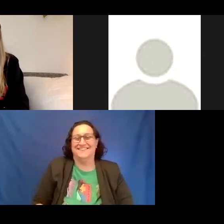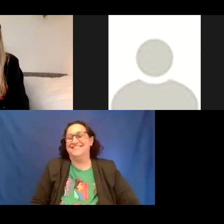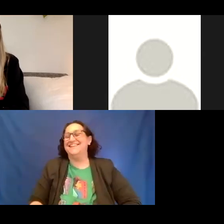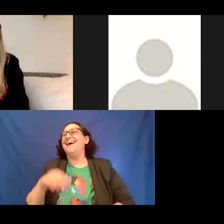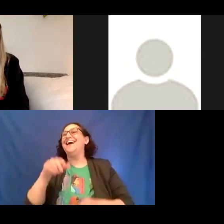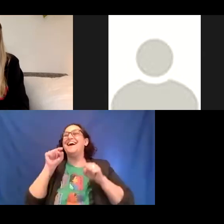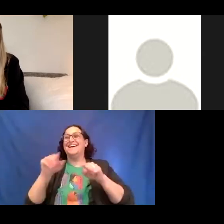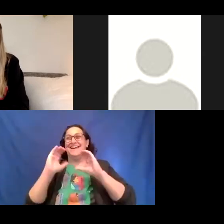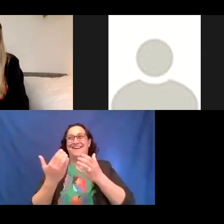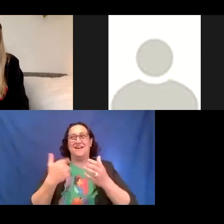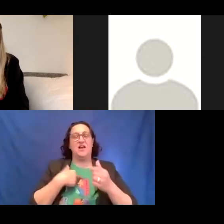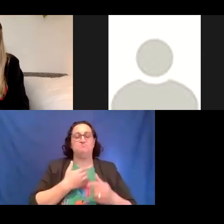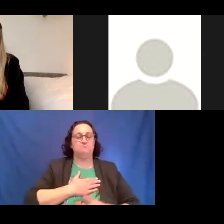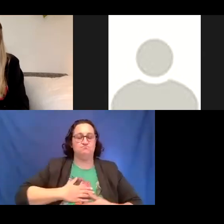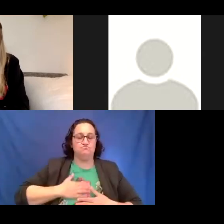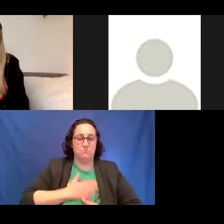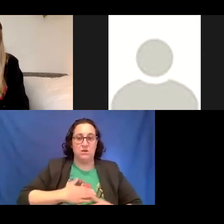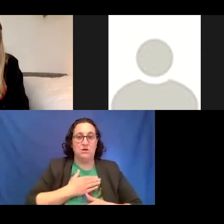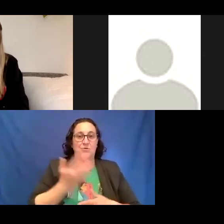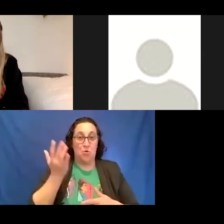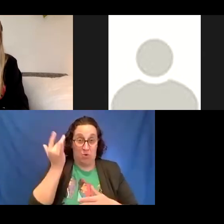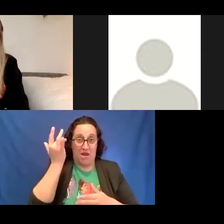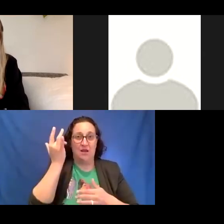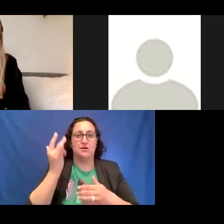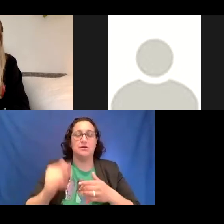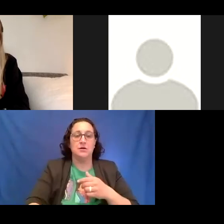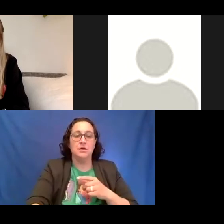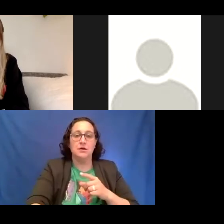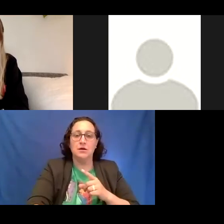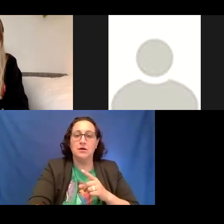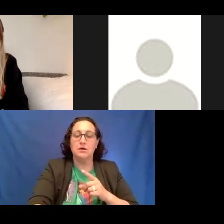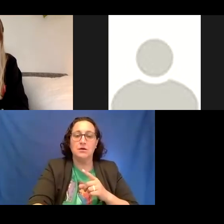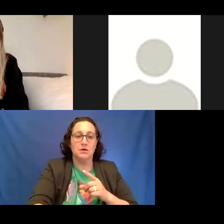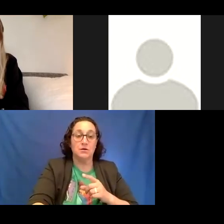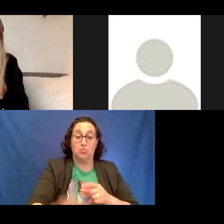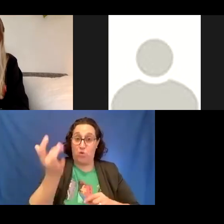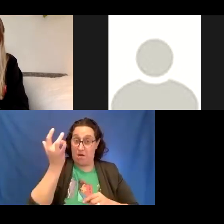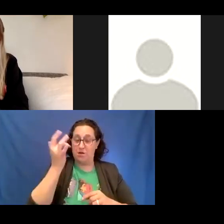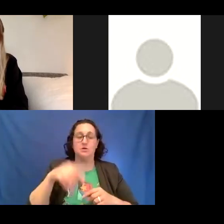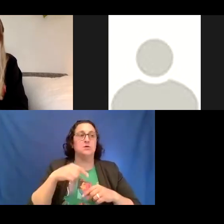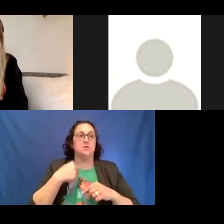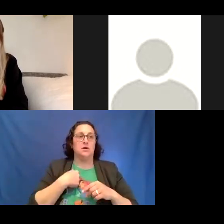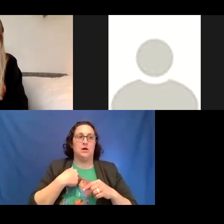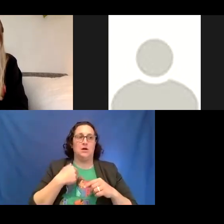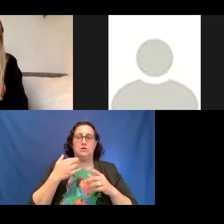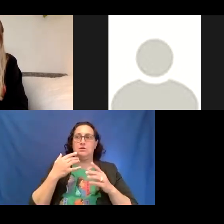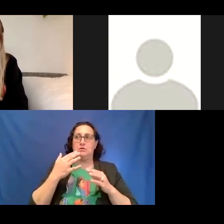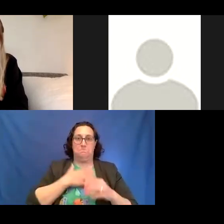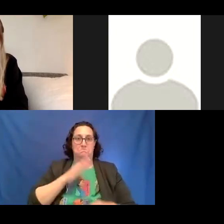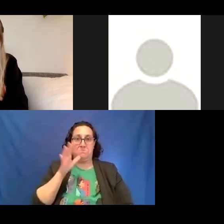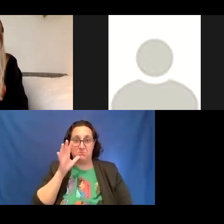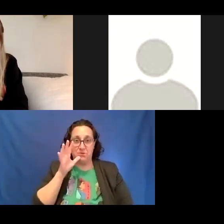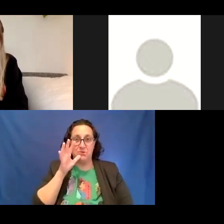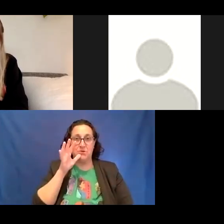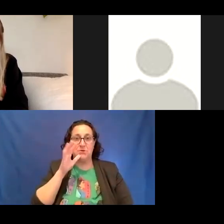teaching that course and I'm a bit jealous, I'd like it back-- but it's such a great class.